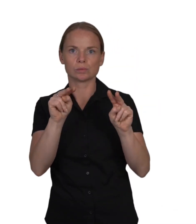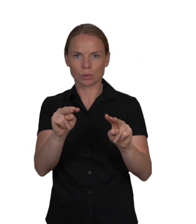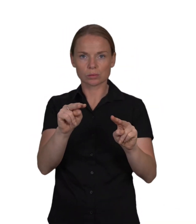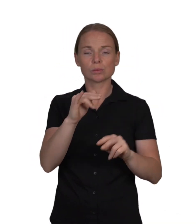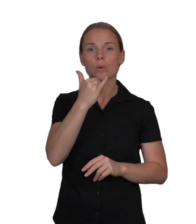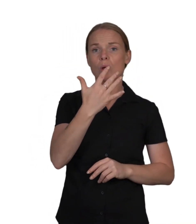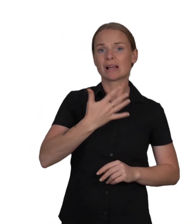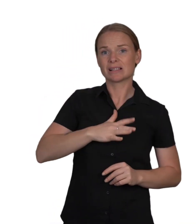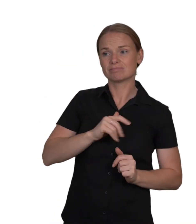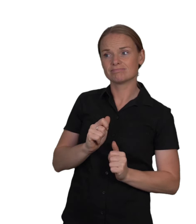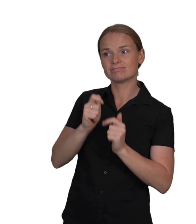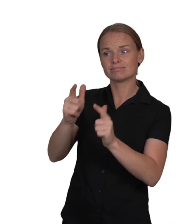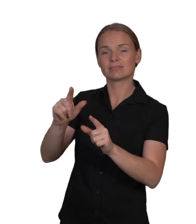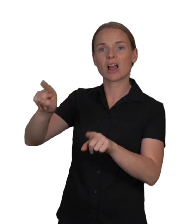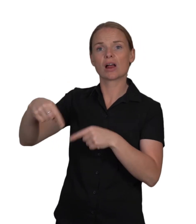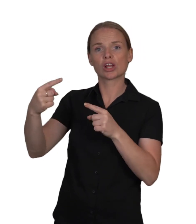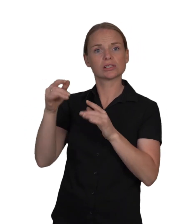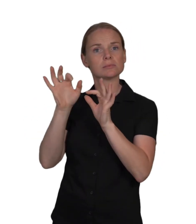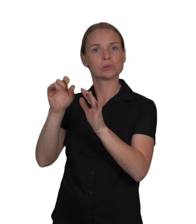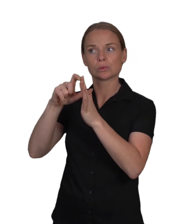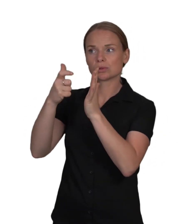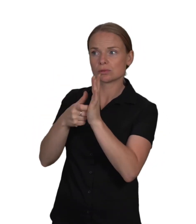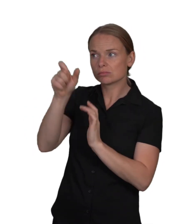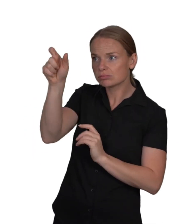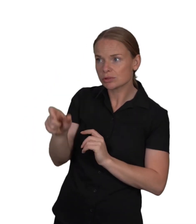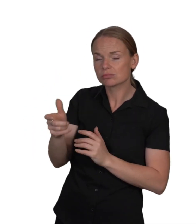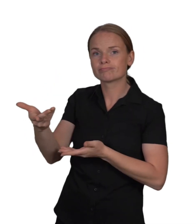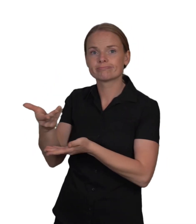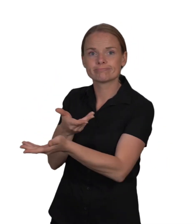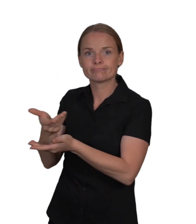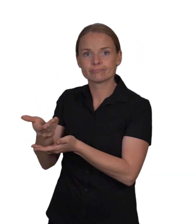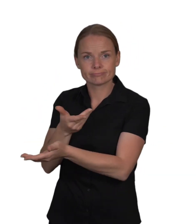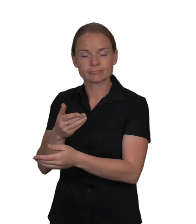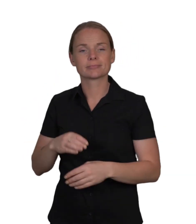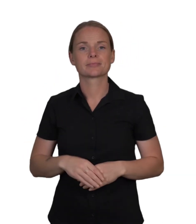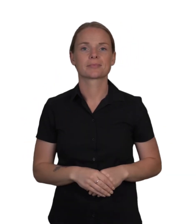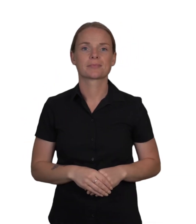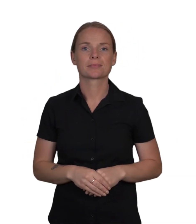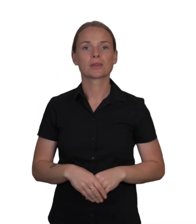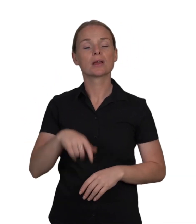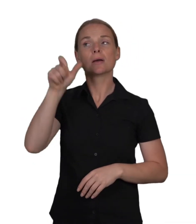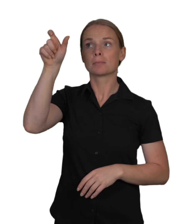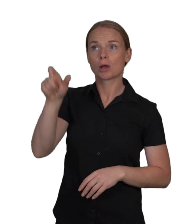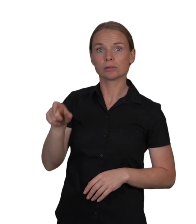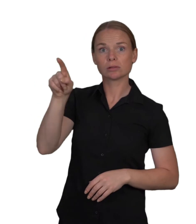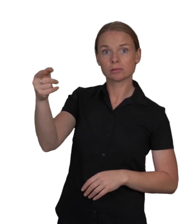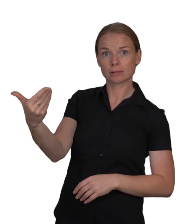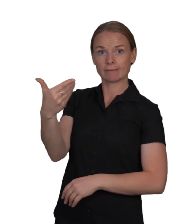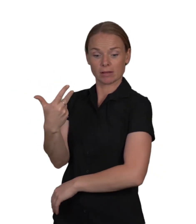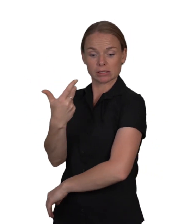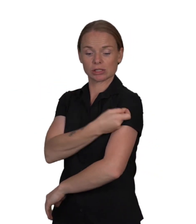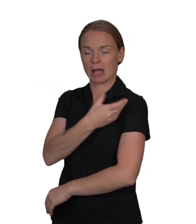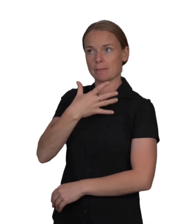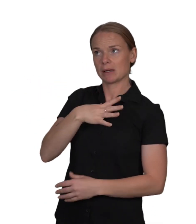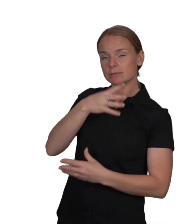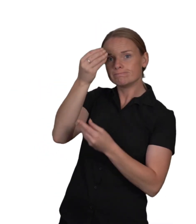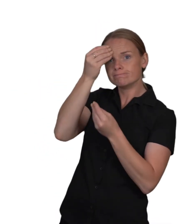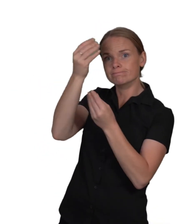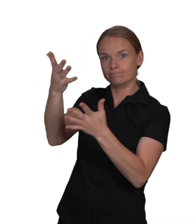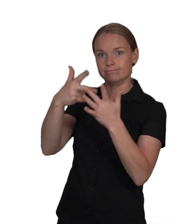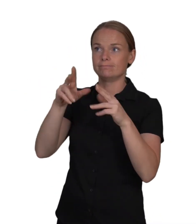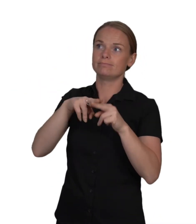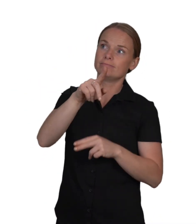after having their vaccine or consulting an allergy specialist. Tell your immunisation provider if you have had